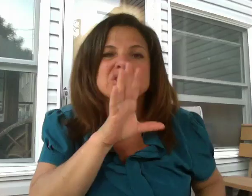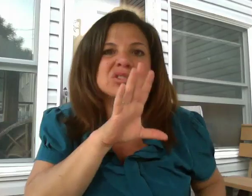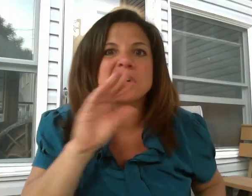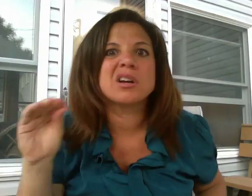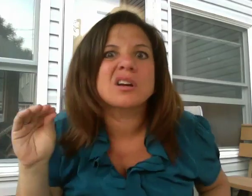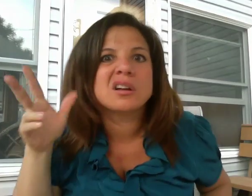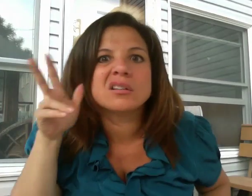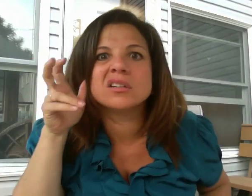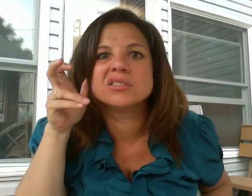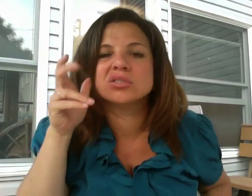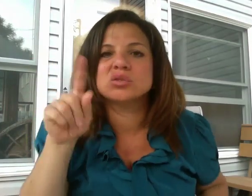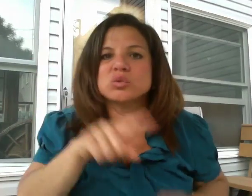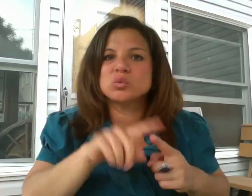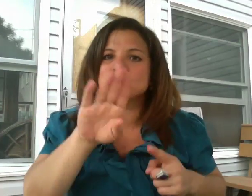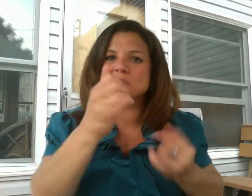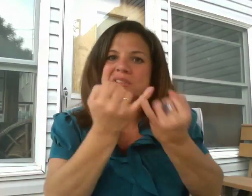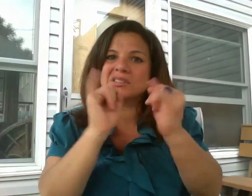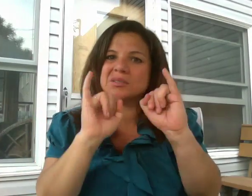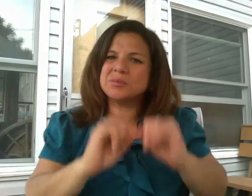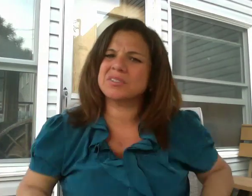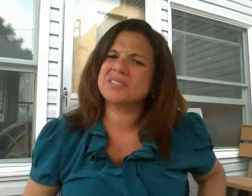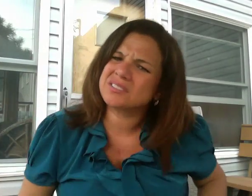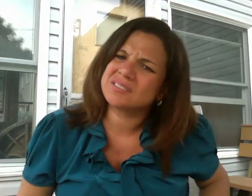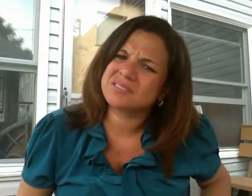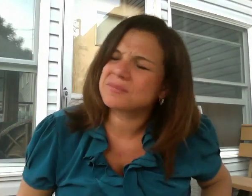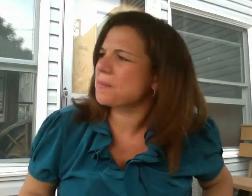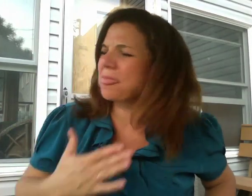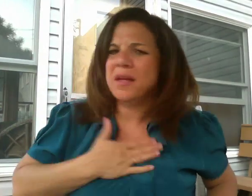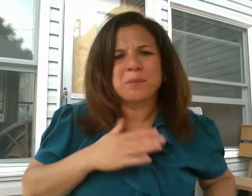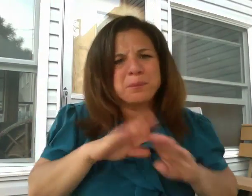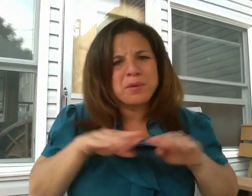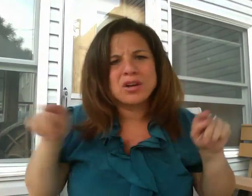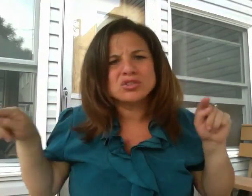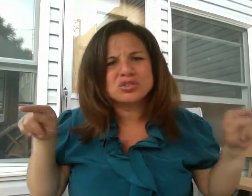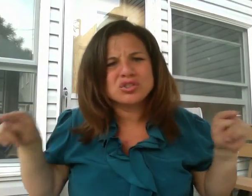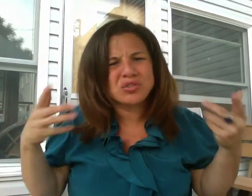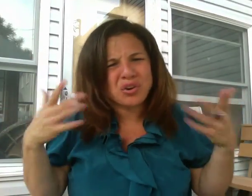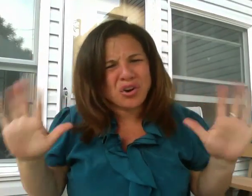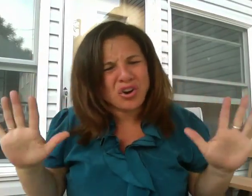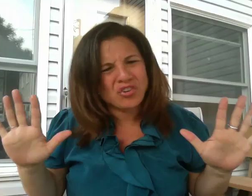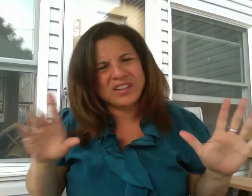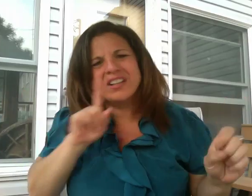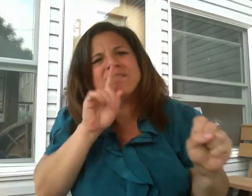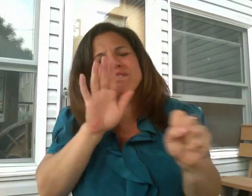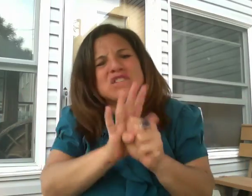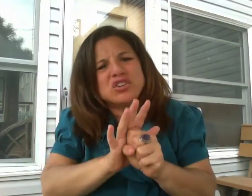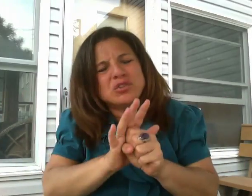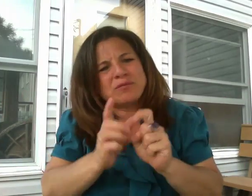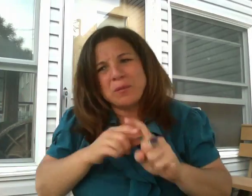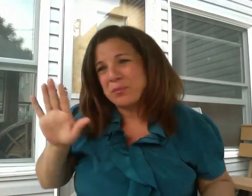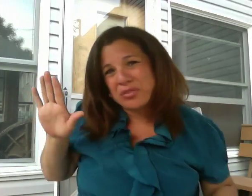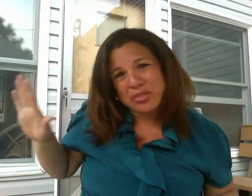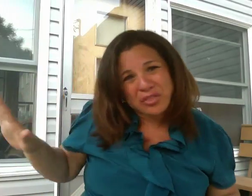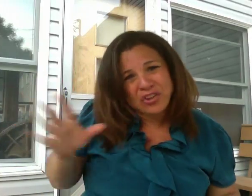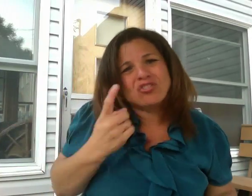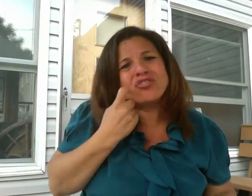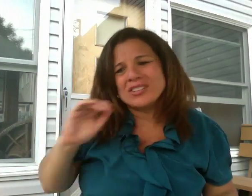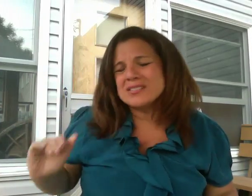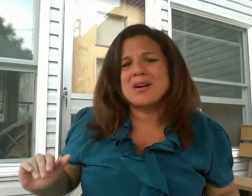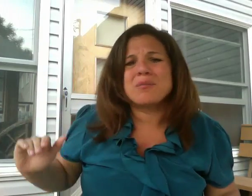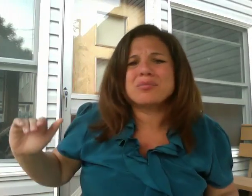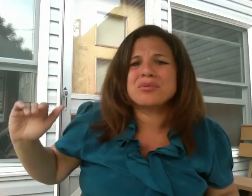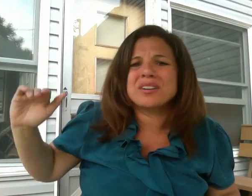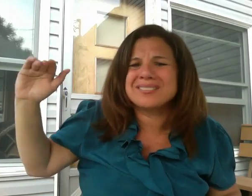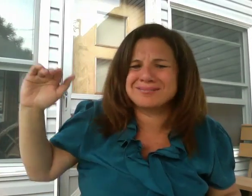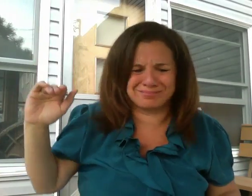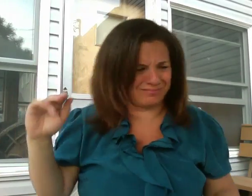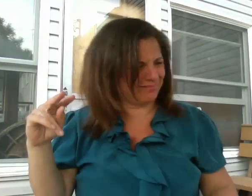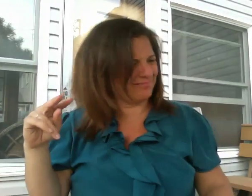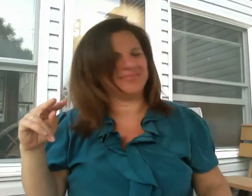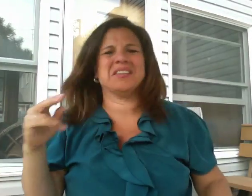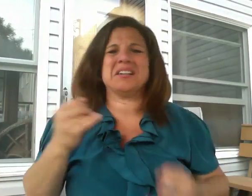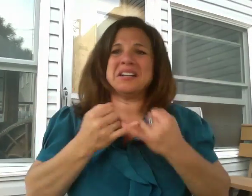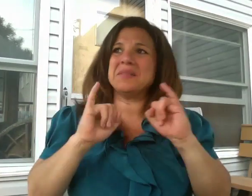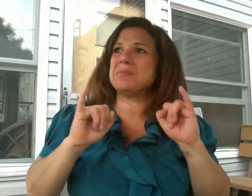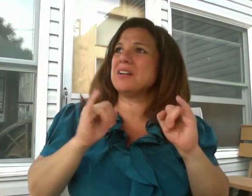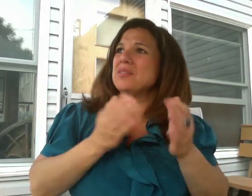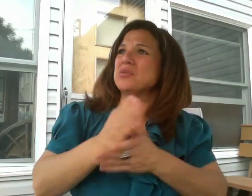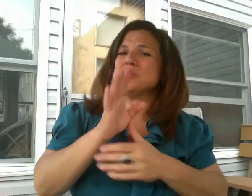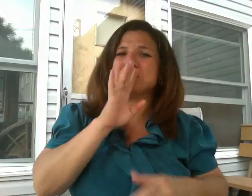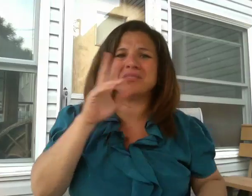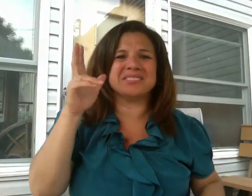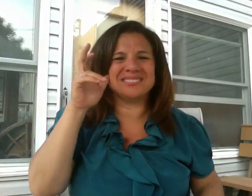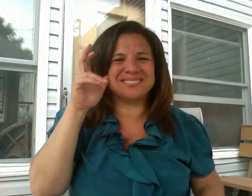listen in order to be independent. My children already confirmed from their recent upbringing that to be independent through talking and listening,